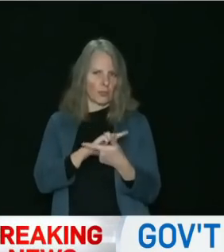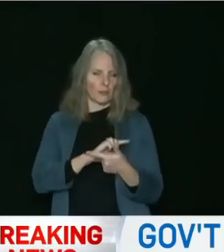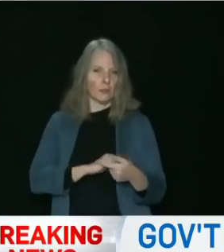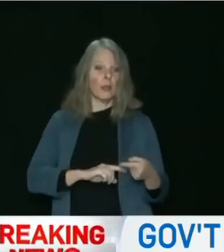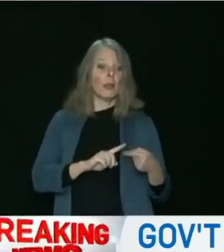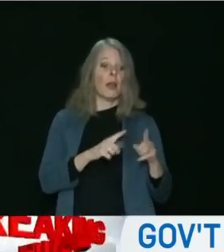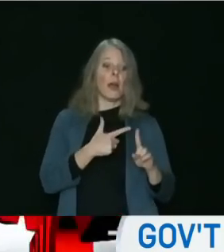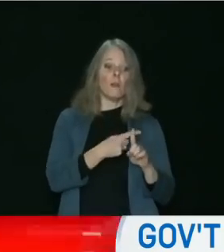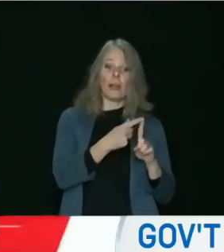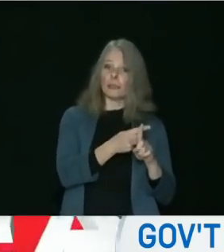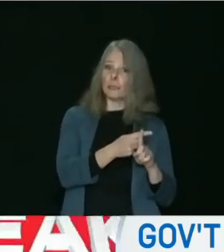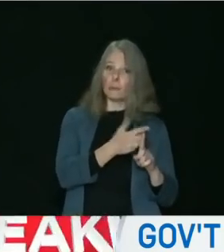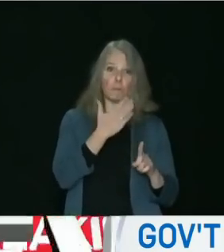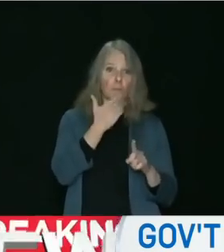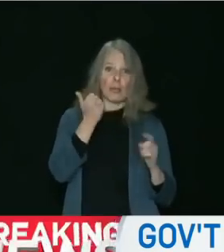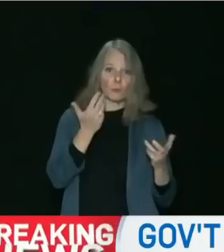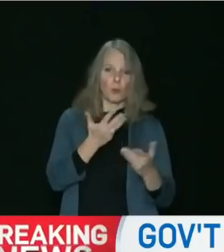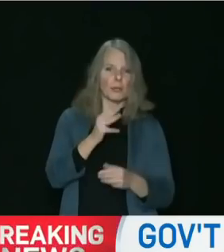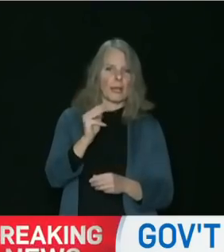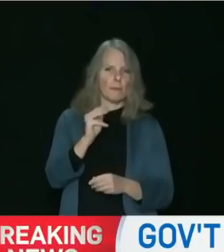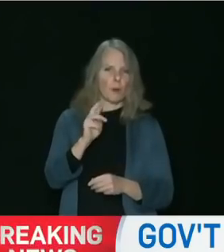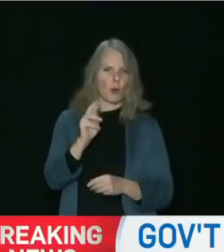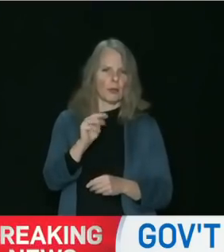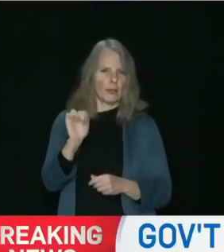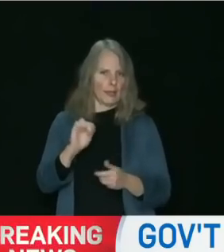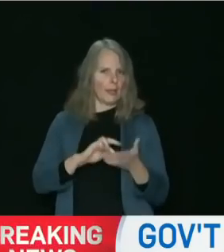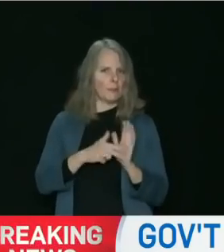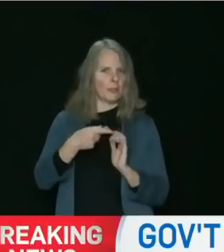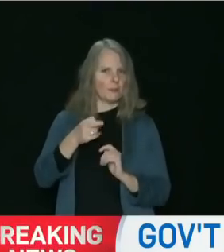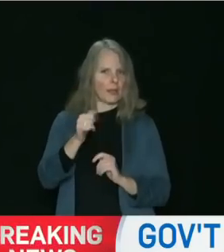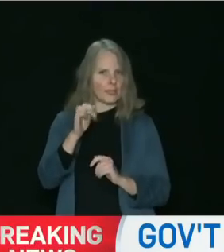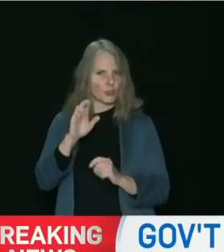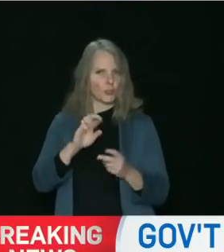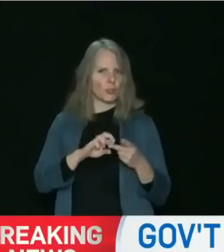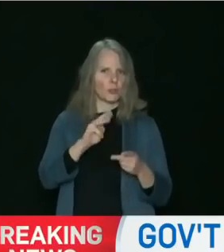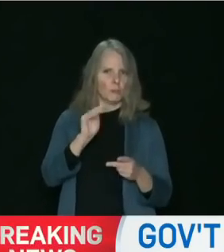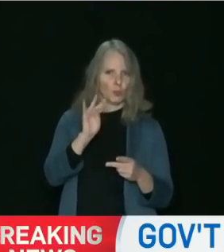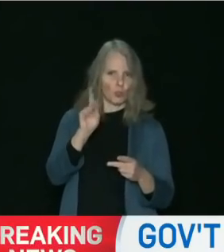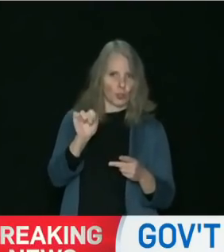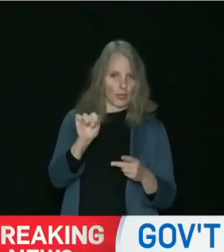AND mRNA VACCINES, PFIZER OR